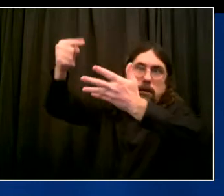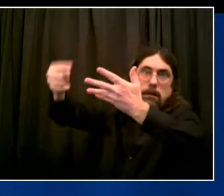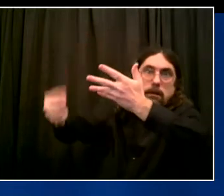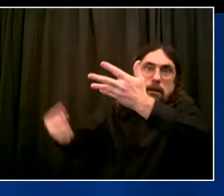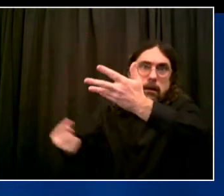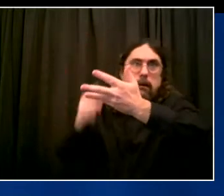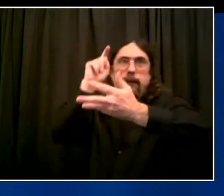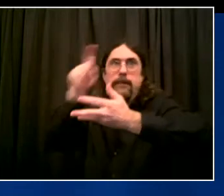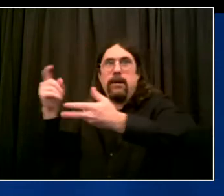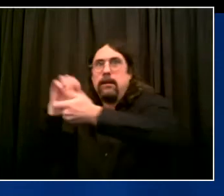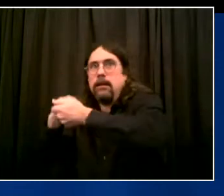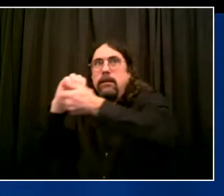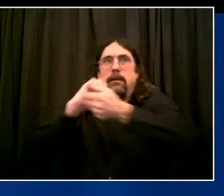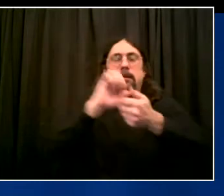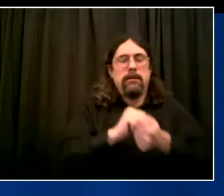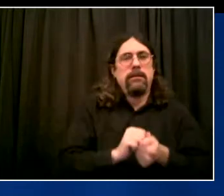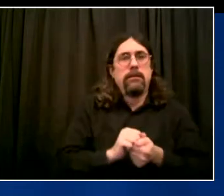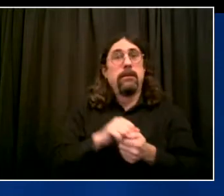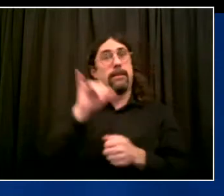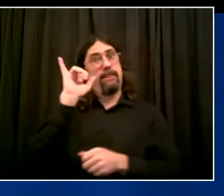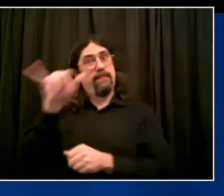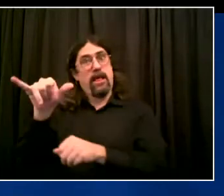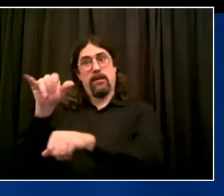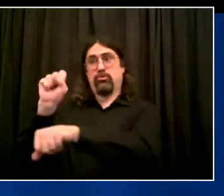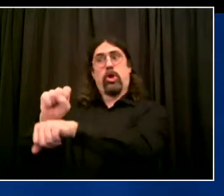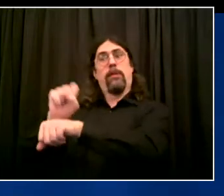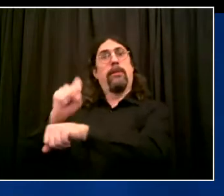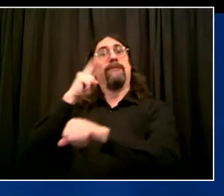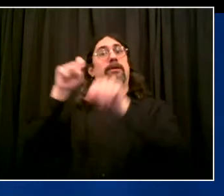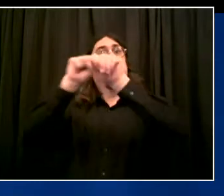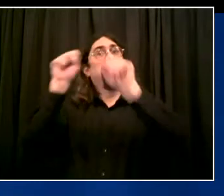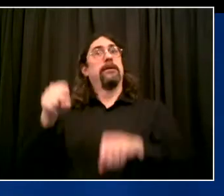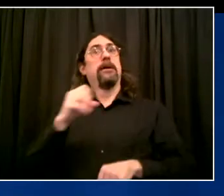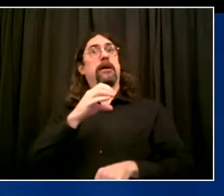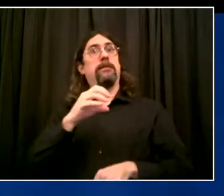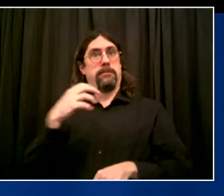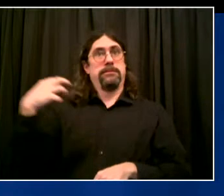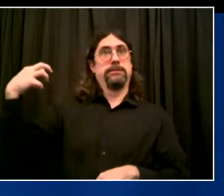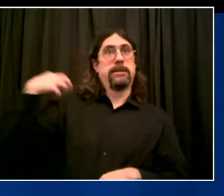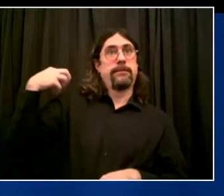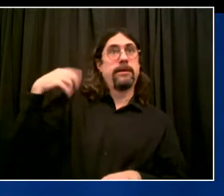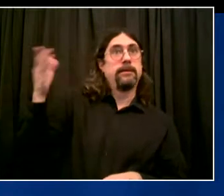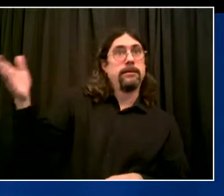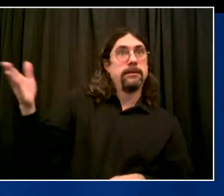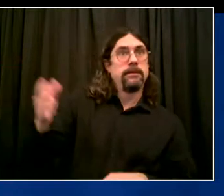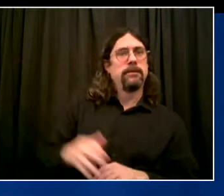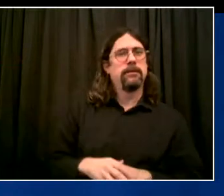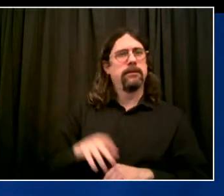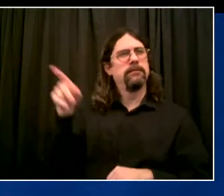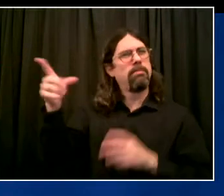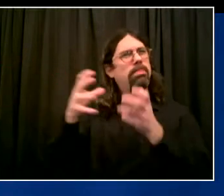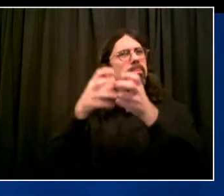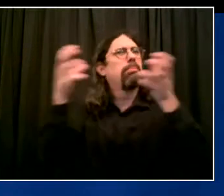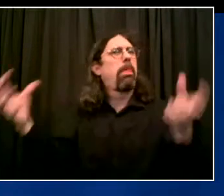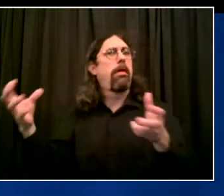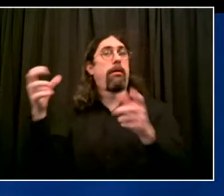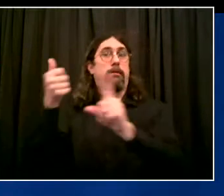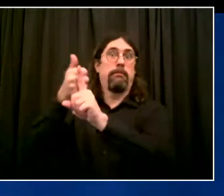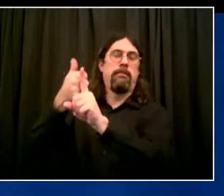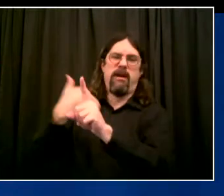THOSE PRECINCT COMMANDERS AS WELL AS THE POLICE OFFICERS IN THOSE COMMANDS AND THEY WANT TO KNOW THAT THEY ARE WORKING WITH A COMMON BOND.